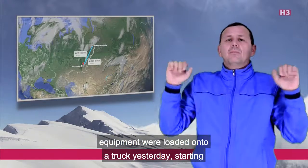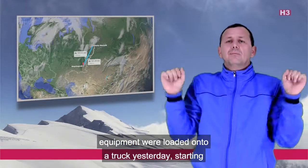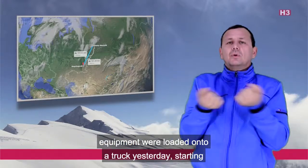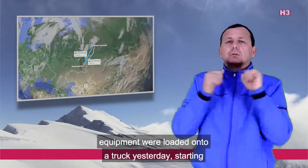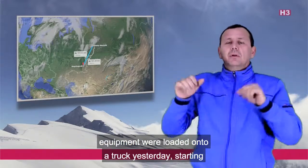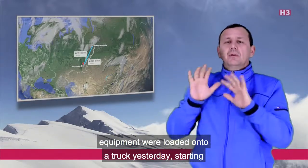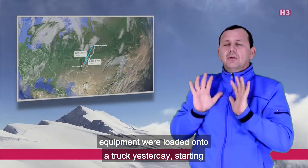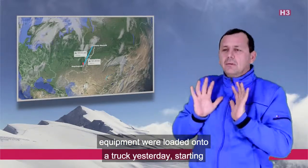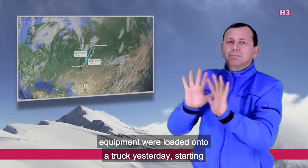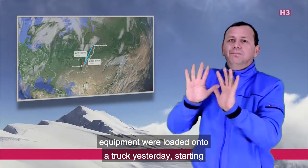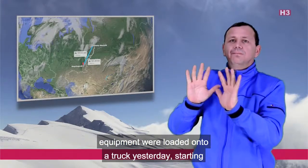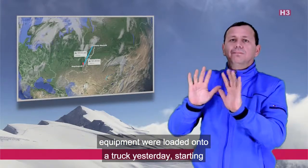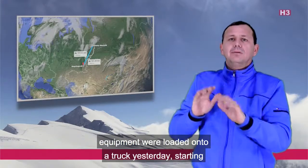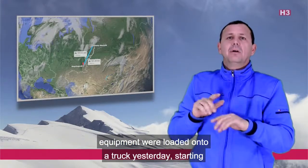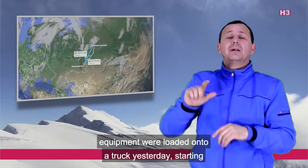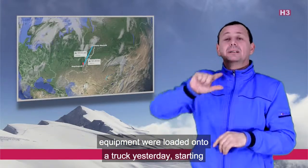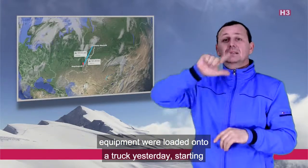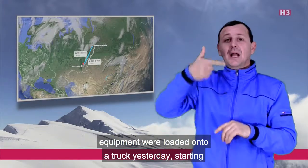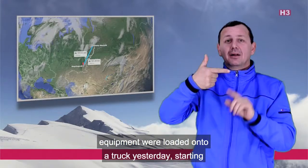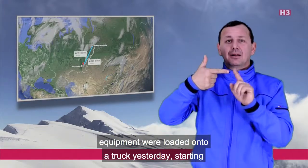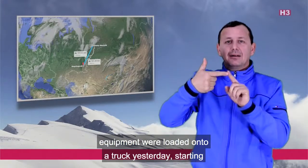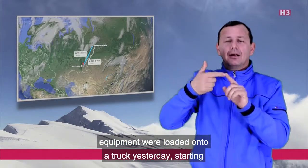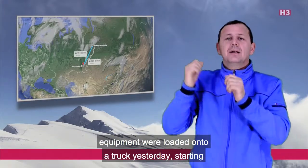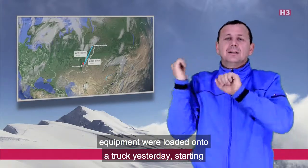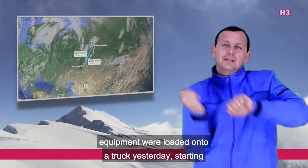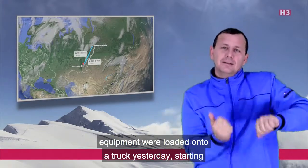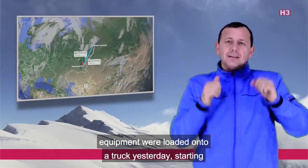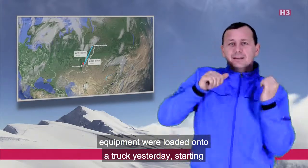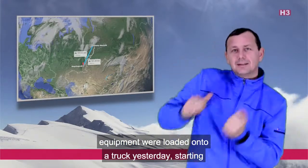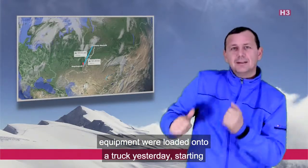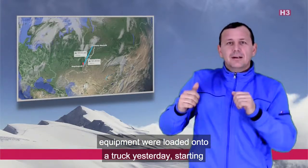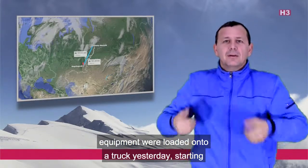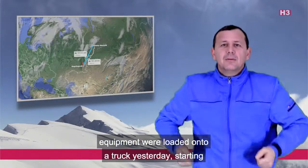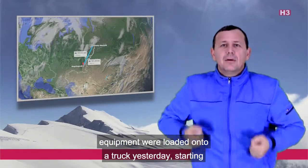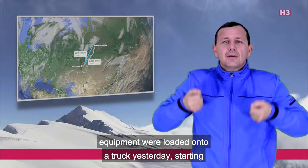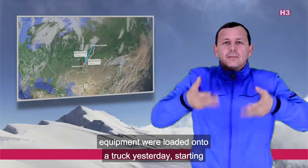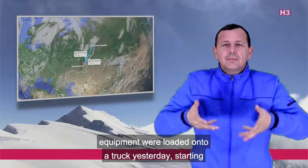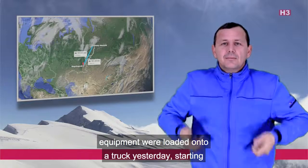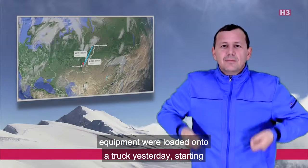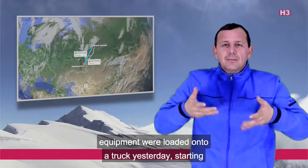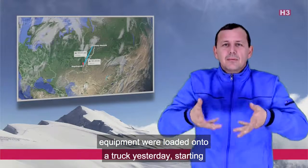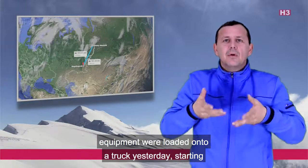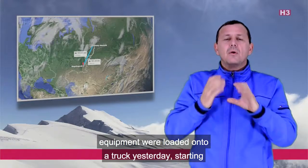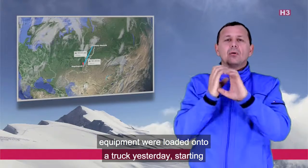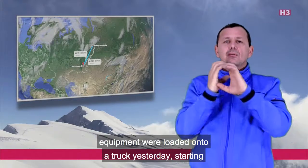equipment were loaded onto a truck yesterday, starting